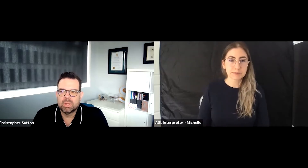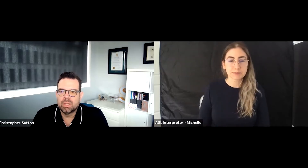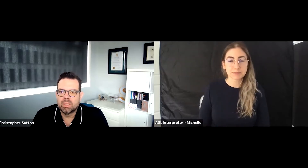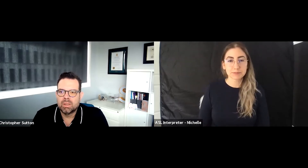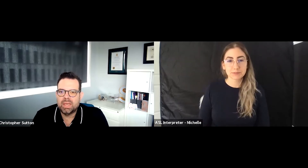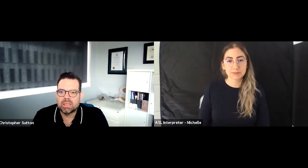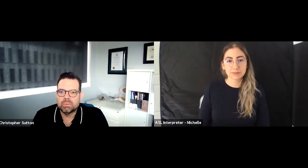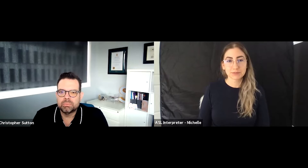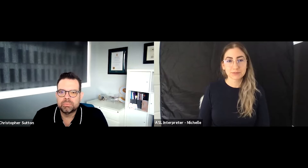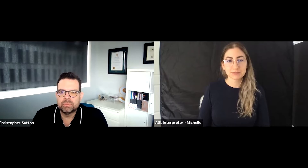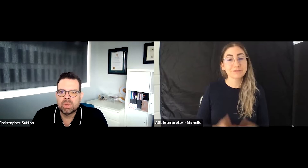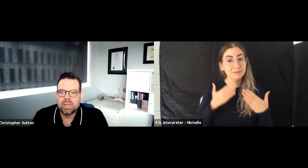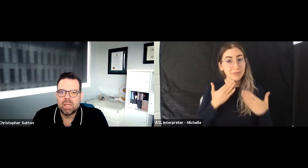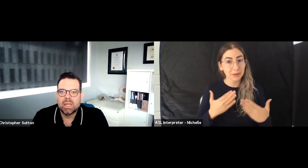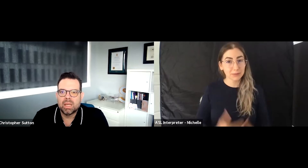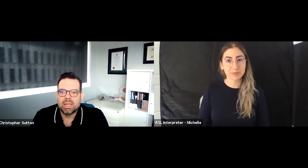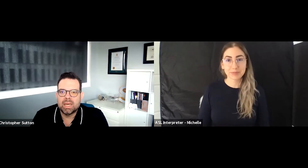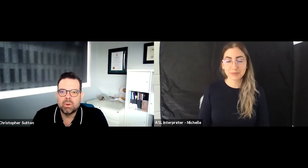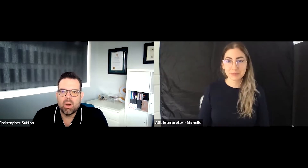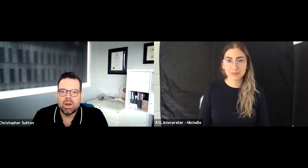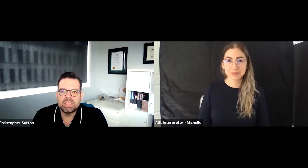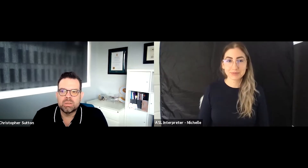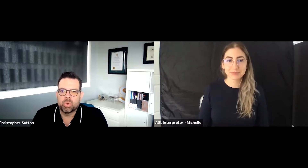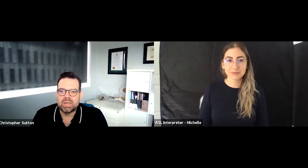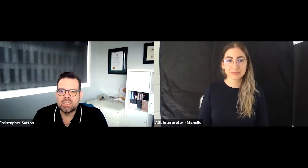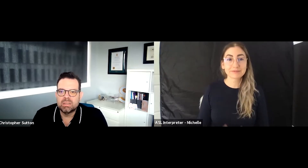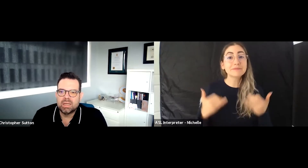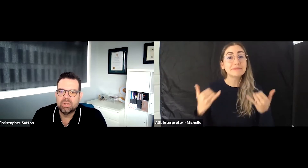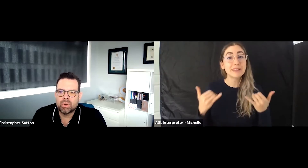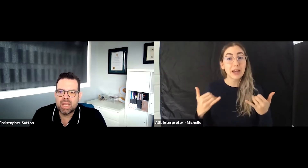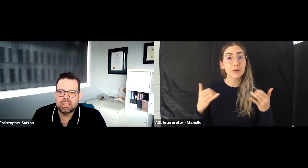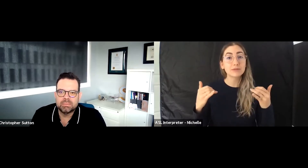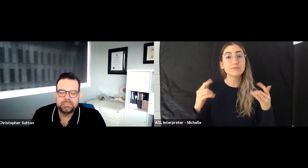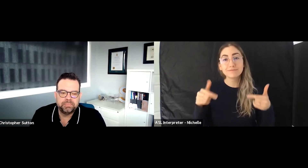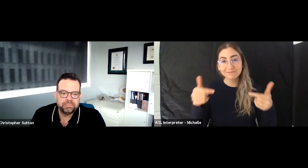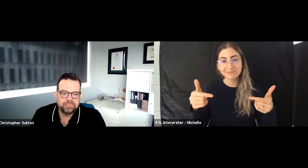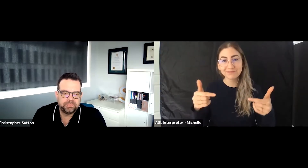THANK YOU. THANK YOU. AND NOW ON TO BRENDA AND NOW ON TO BRENDA AND LORIENNE.